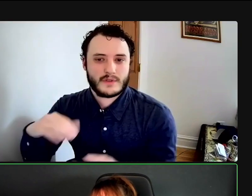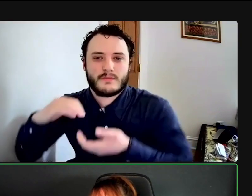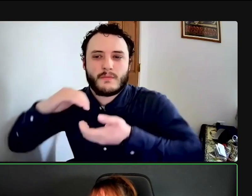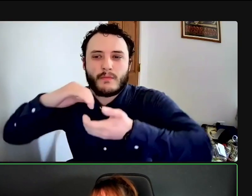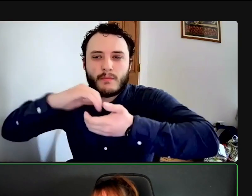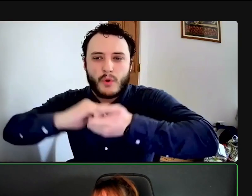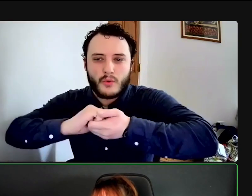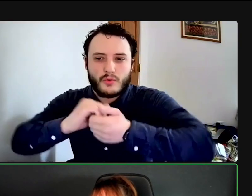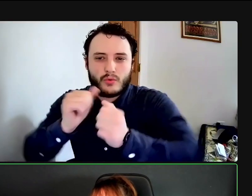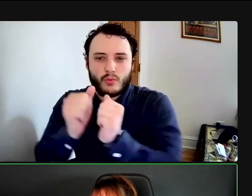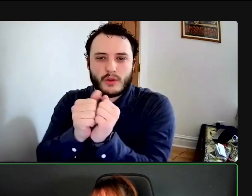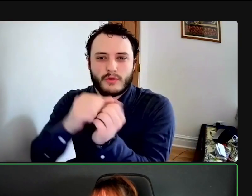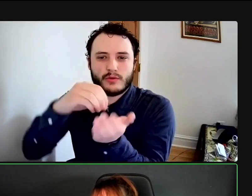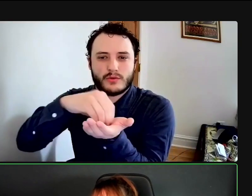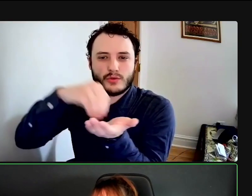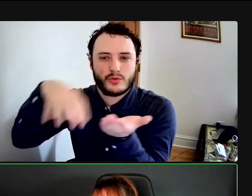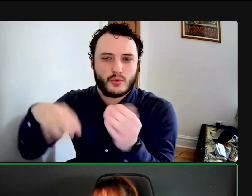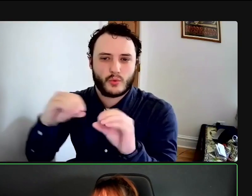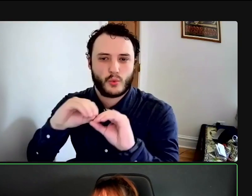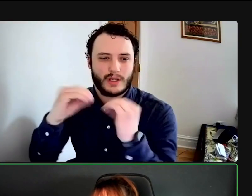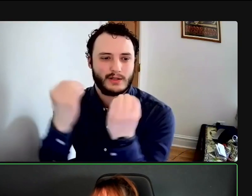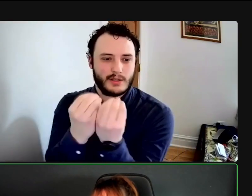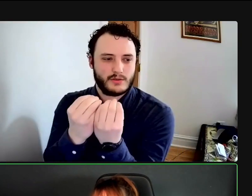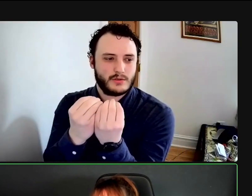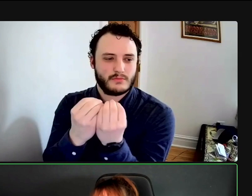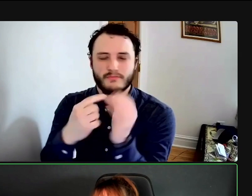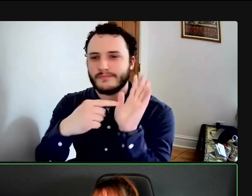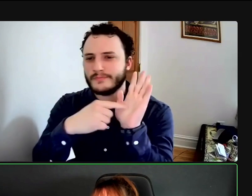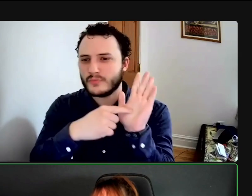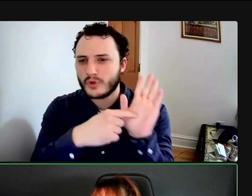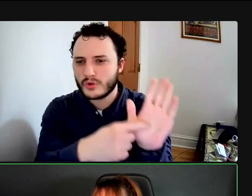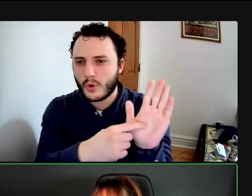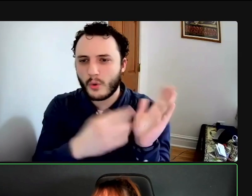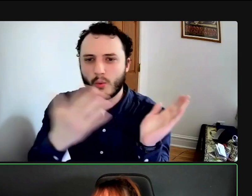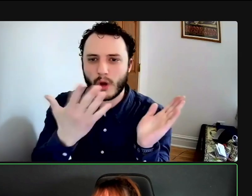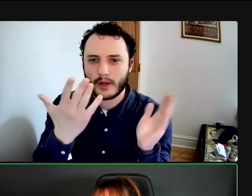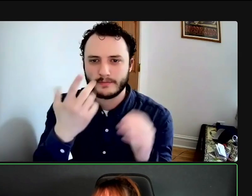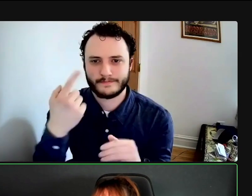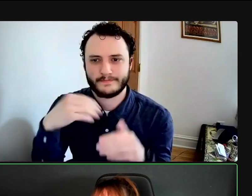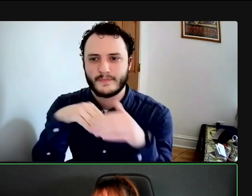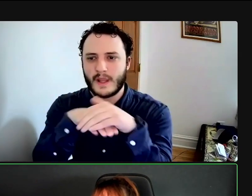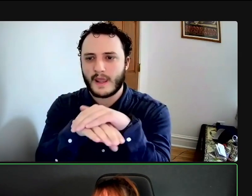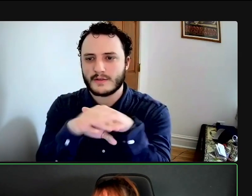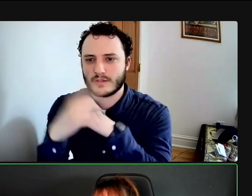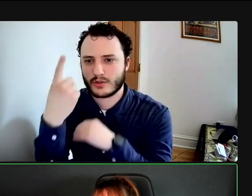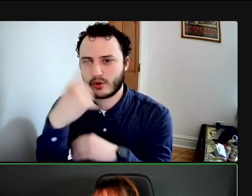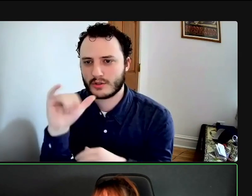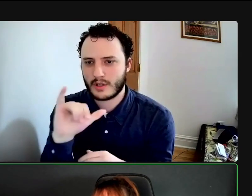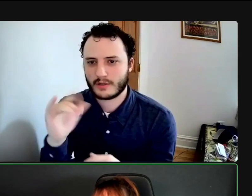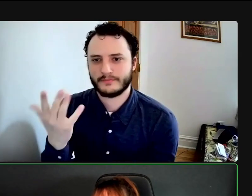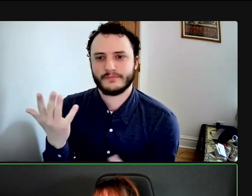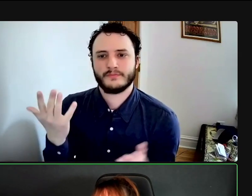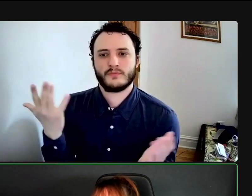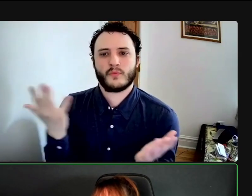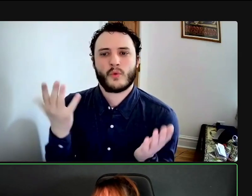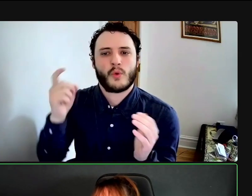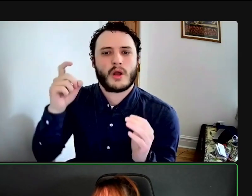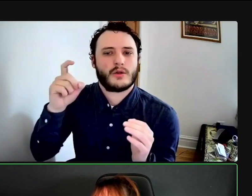We recommend that the disability services office partner with student organizations so that they